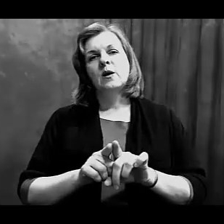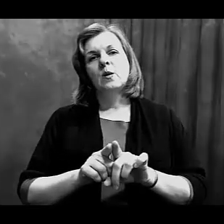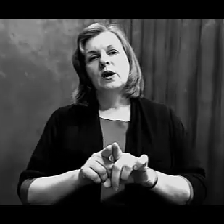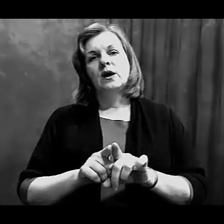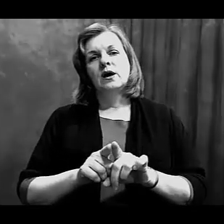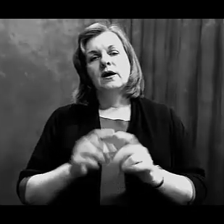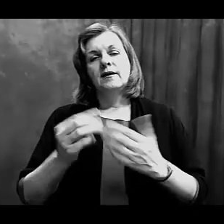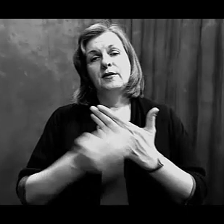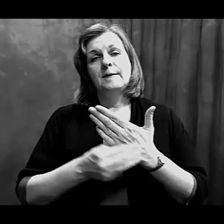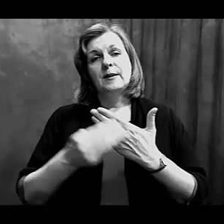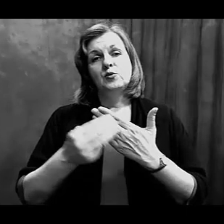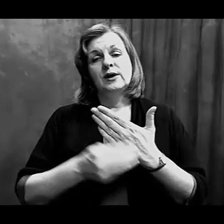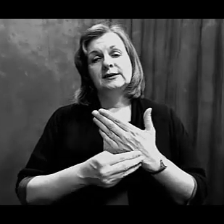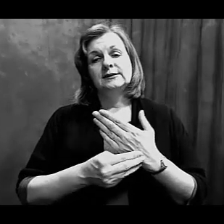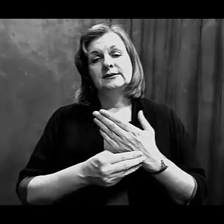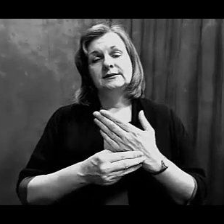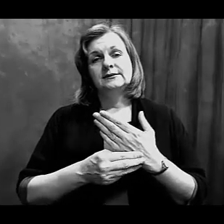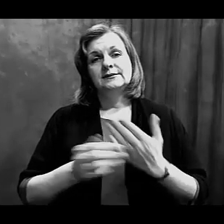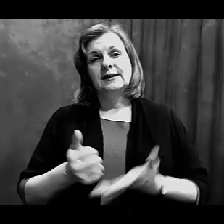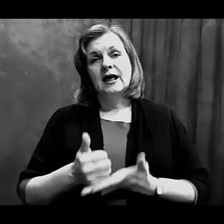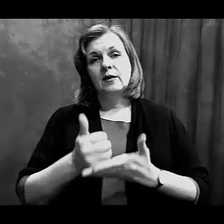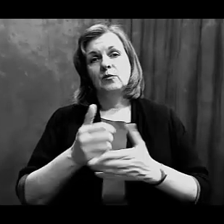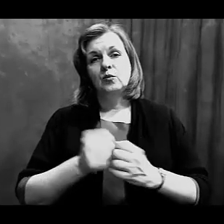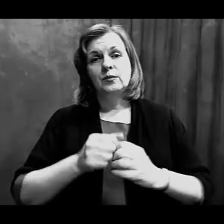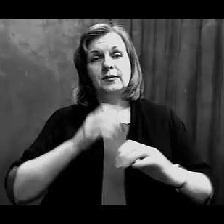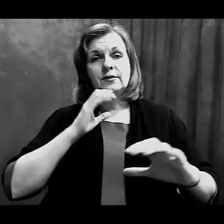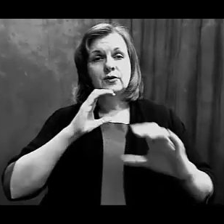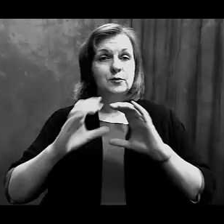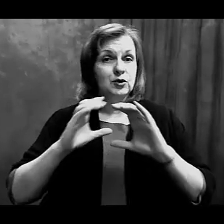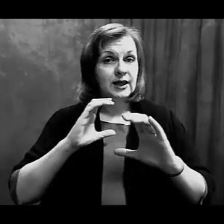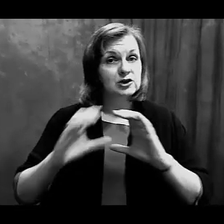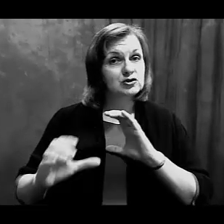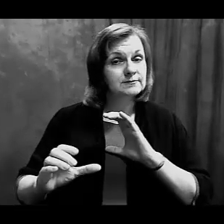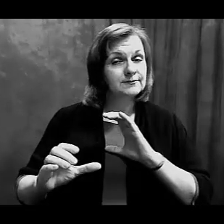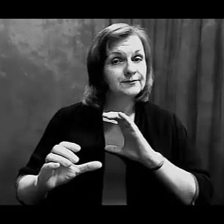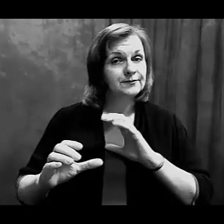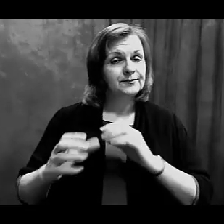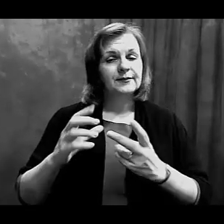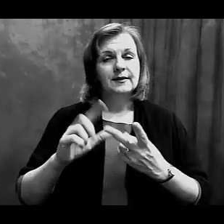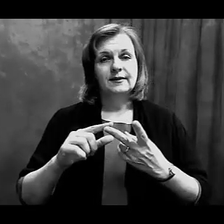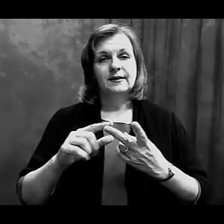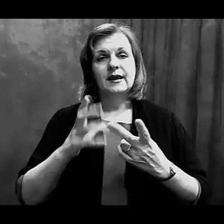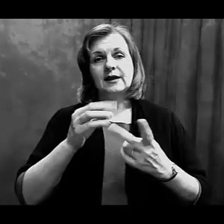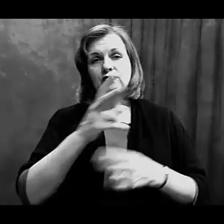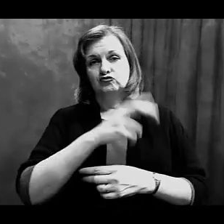aids in communication